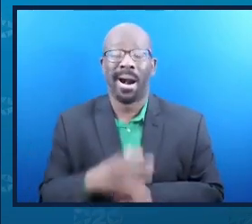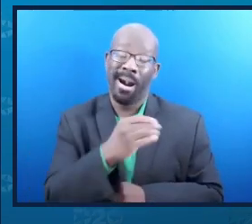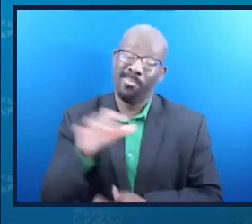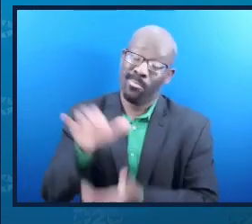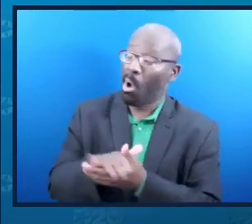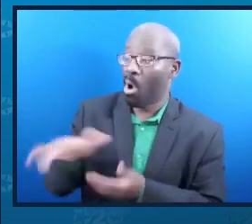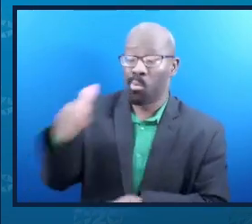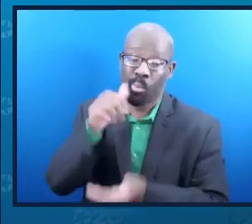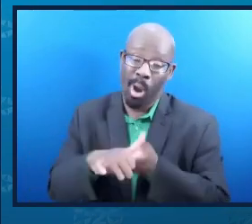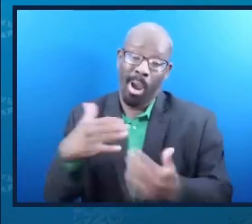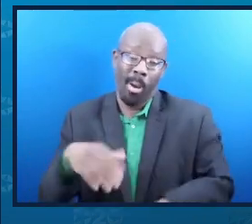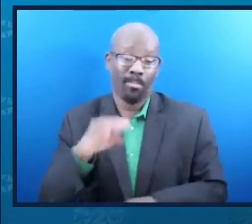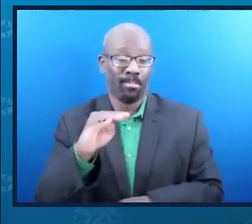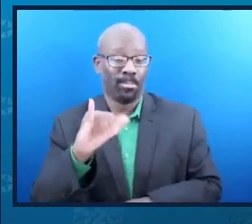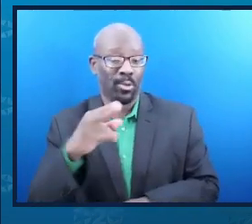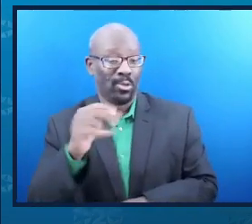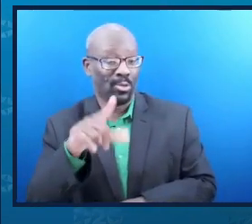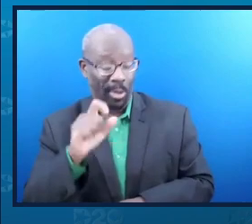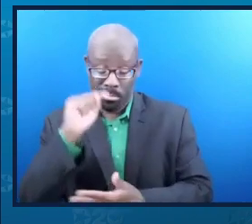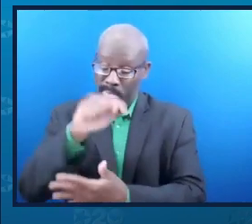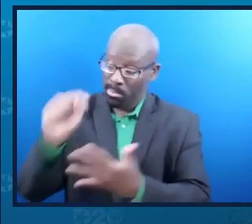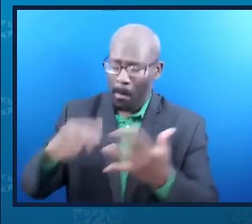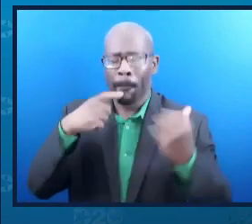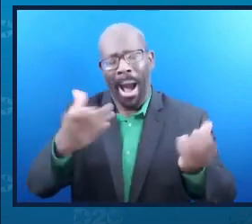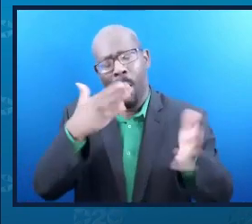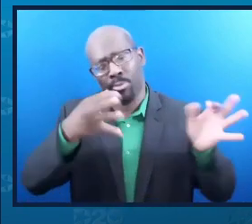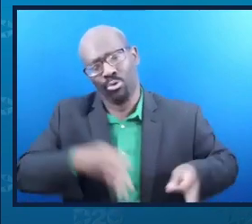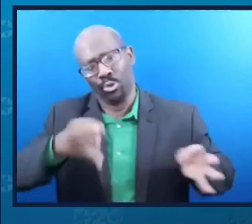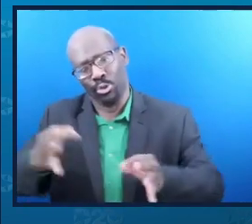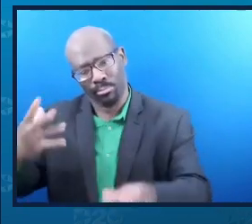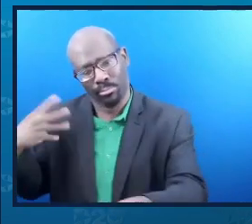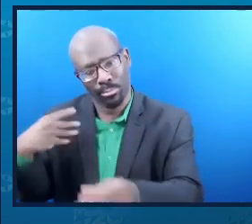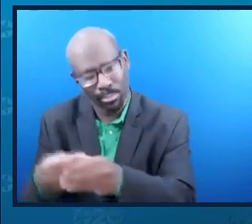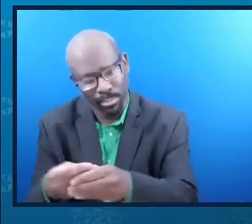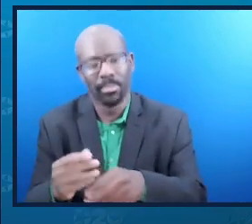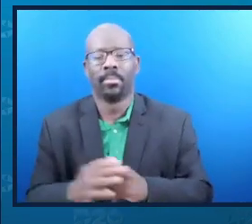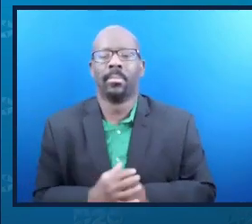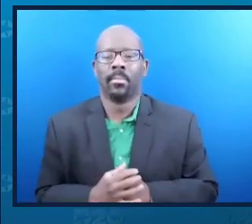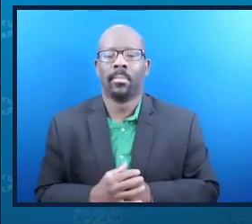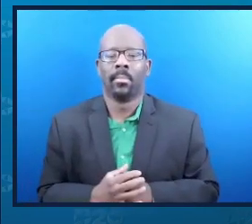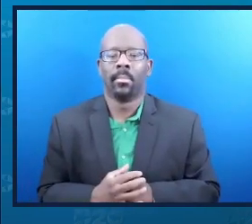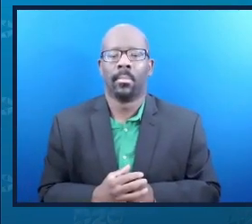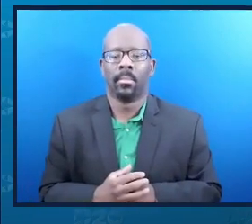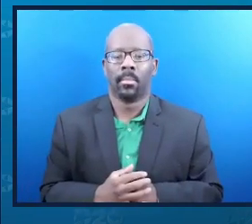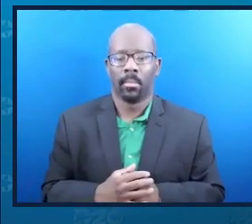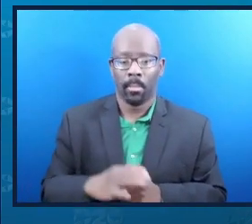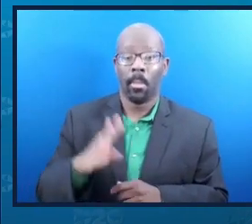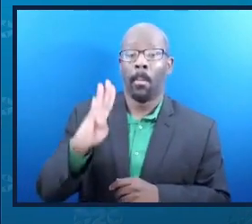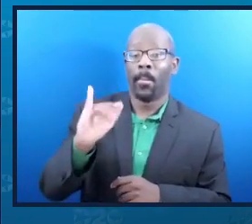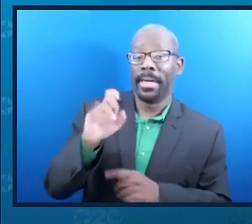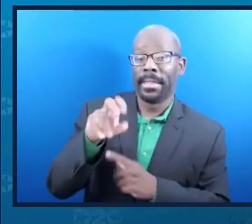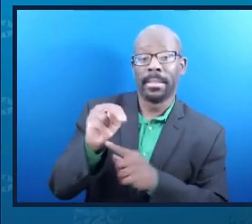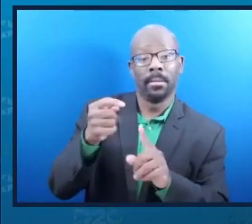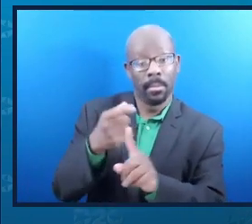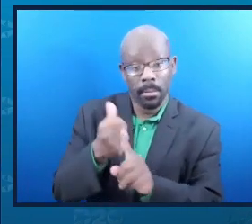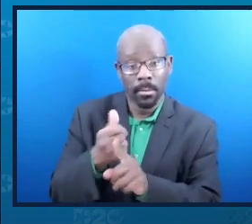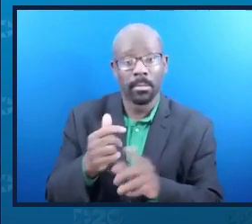MARRYING MICHELLE OBAMA. AND THROUGH IT ALL EXCEPT FOR